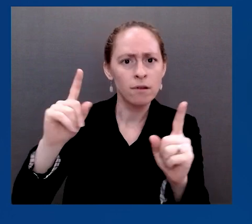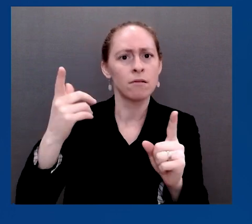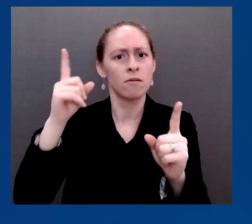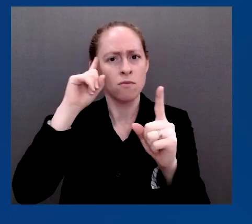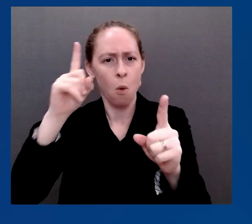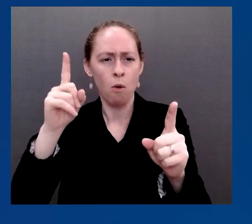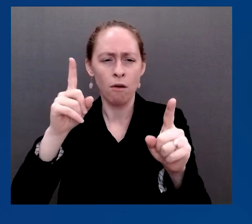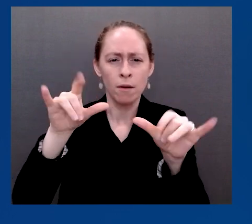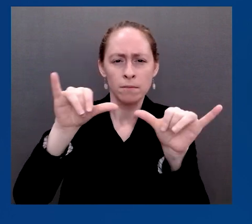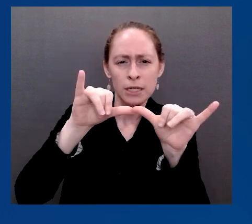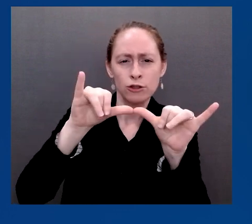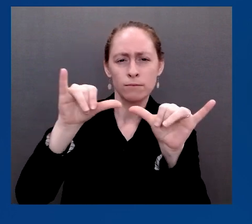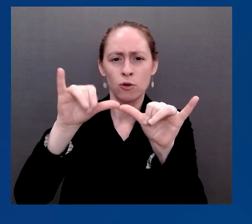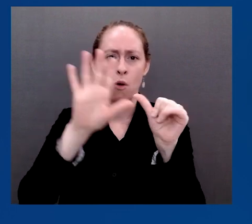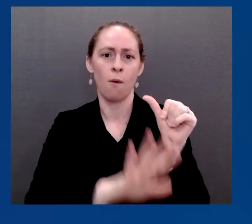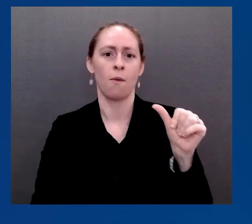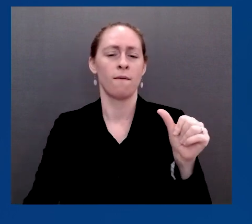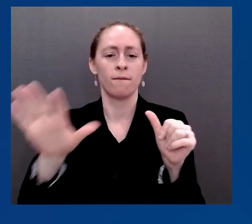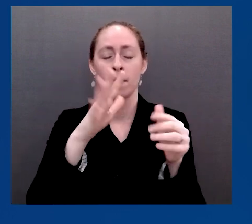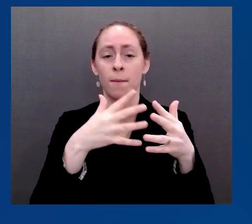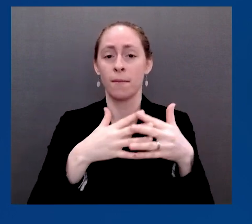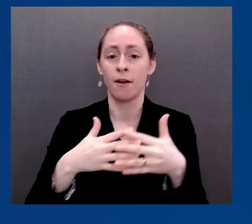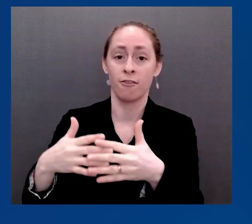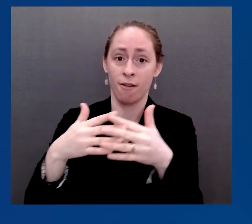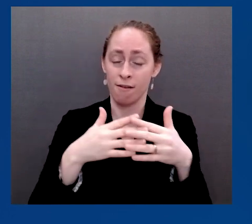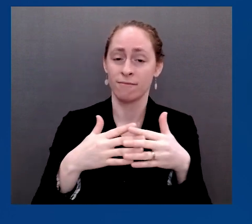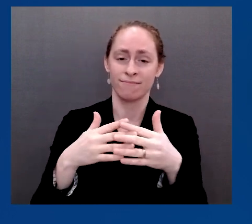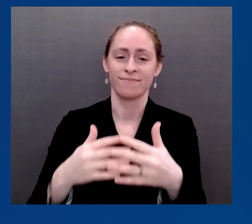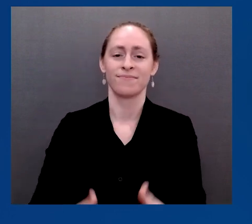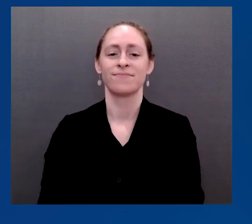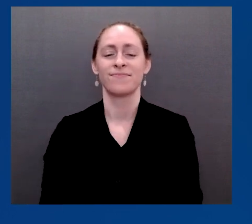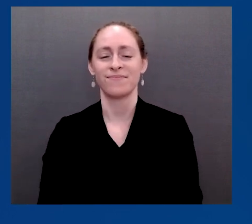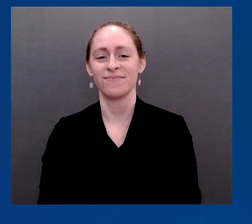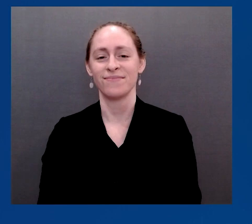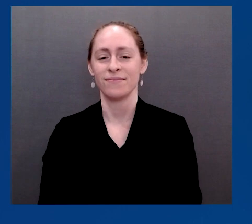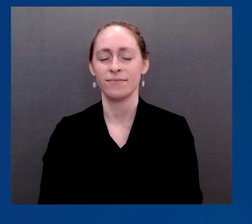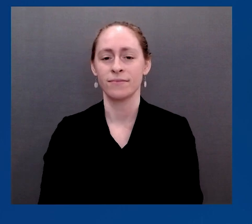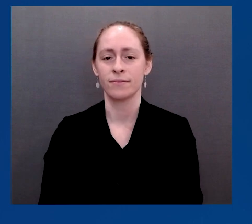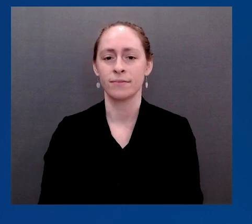under the most intensive vaccine safety monitoring effort in the United States' history.